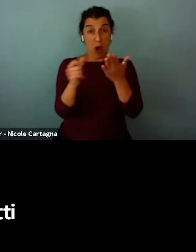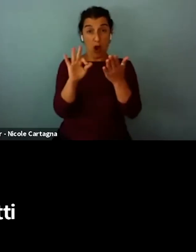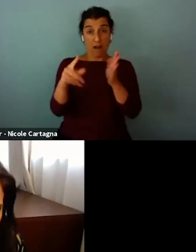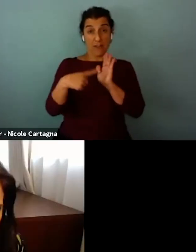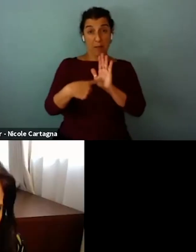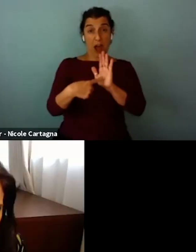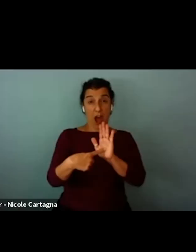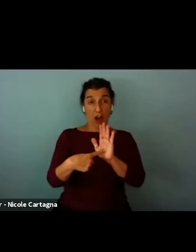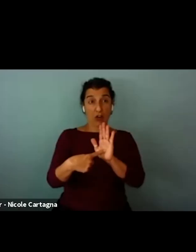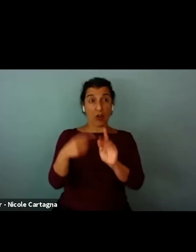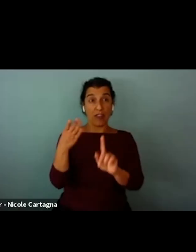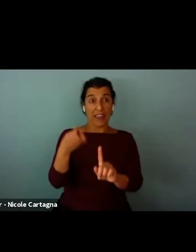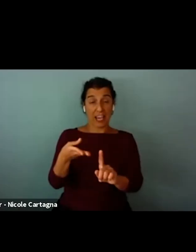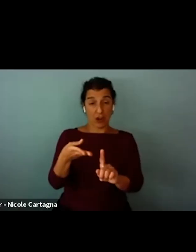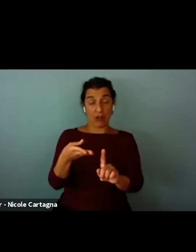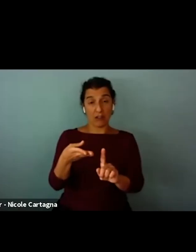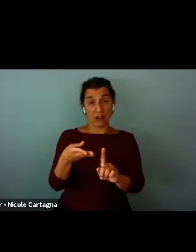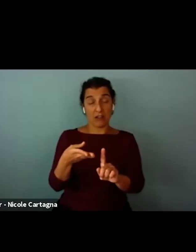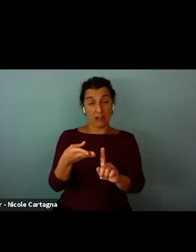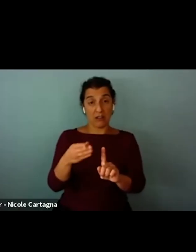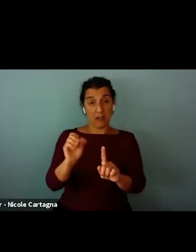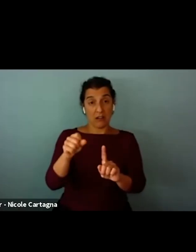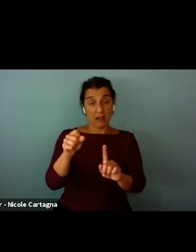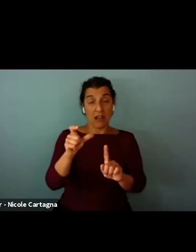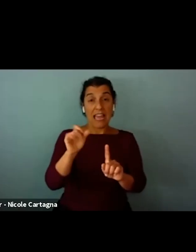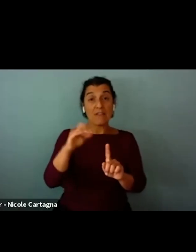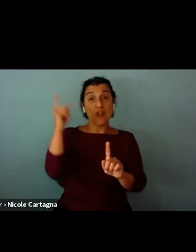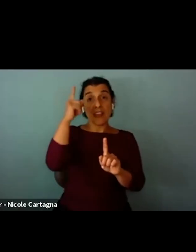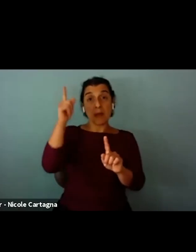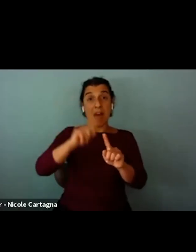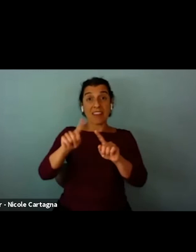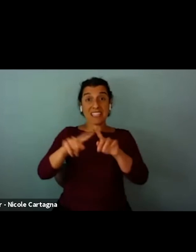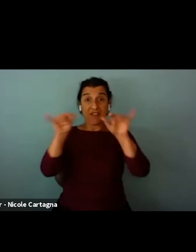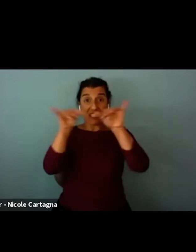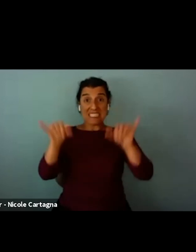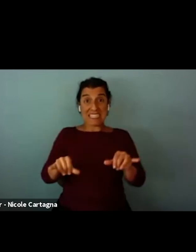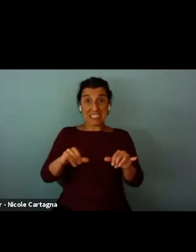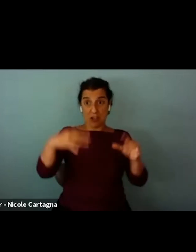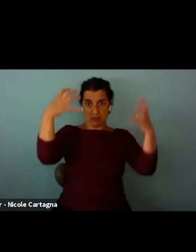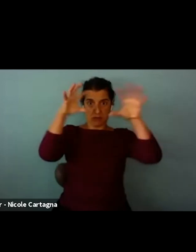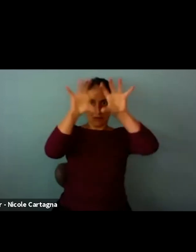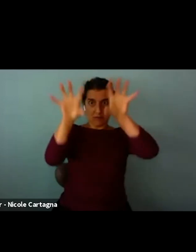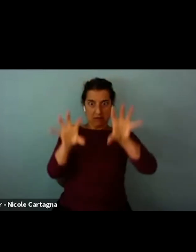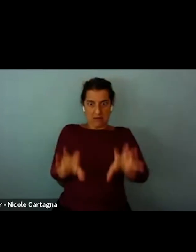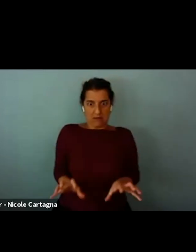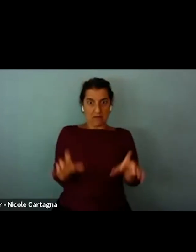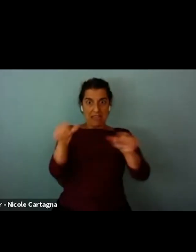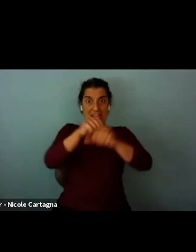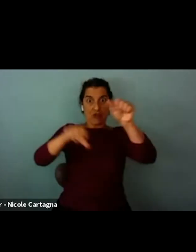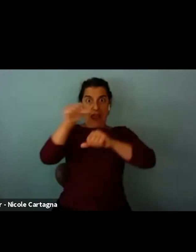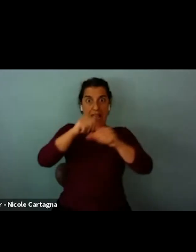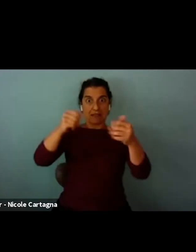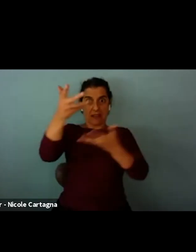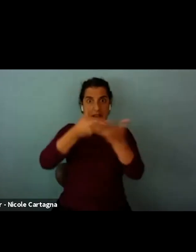is you know if you think about all the different systems interacting so um with uh we only showed a